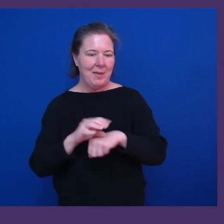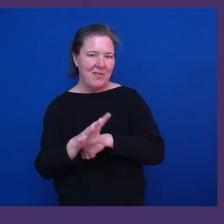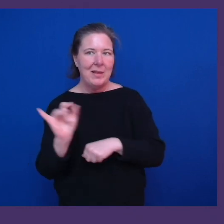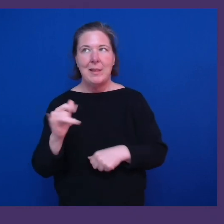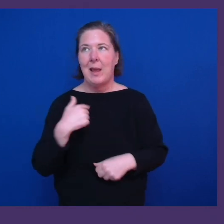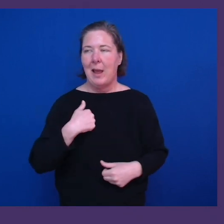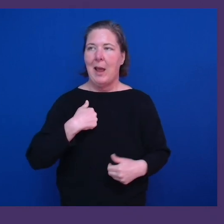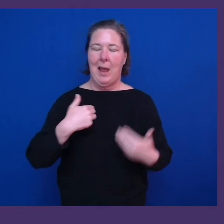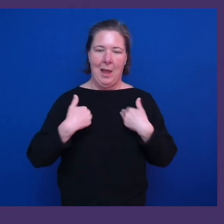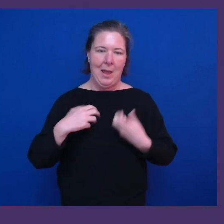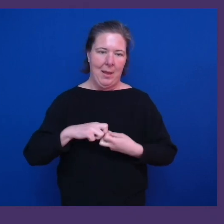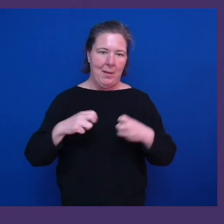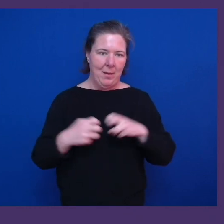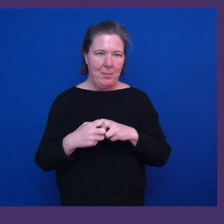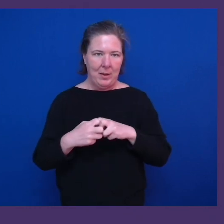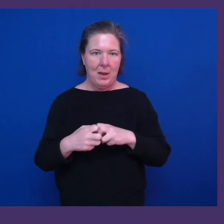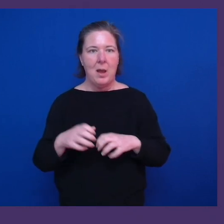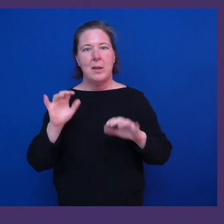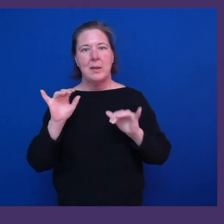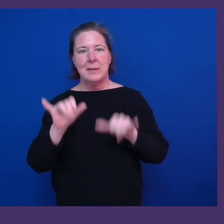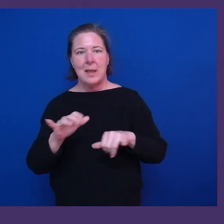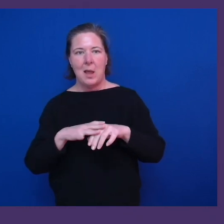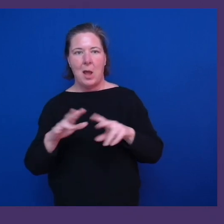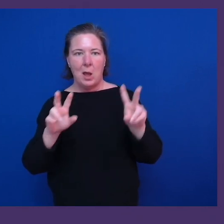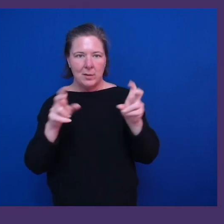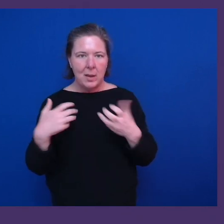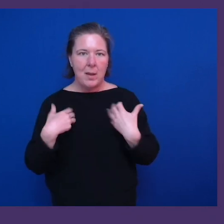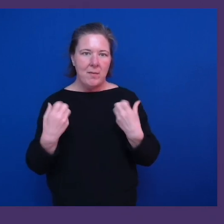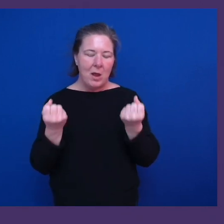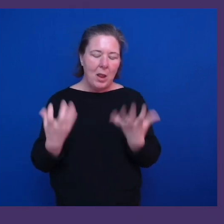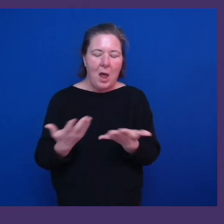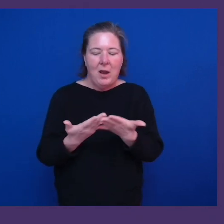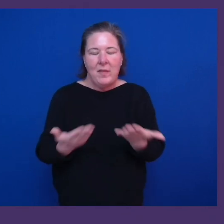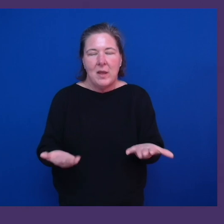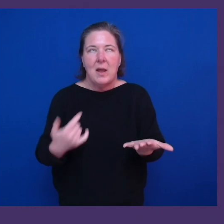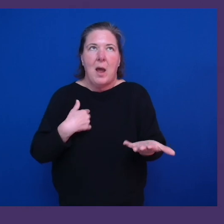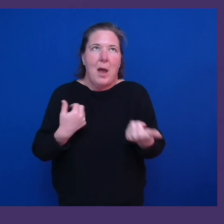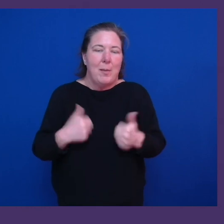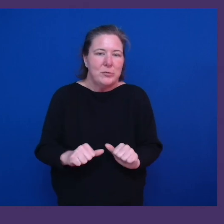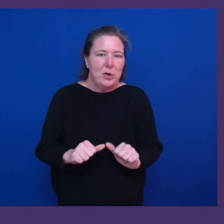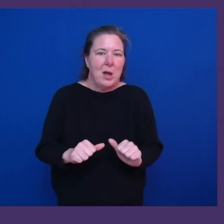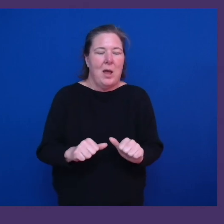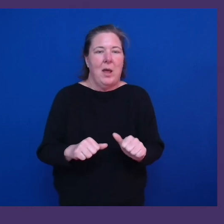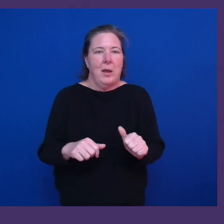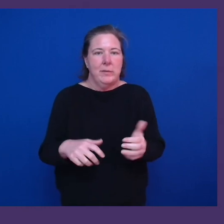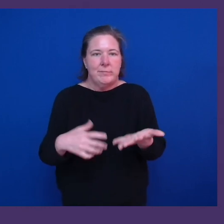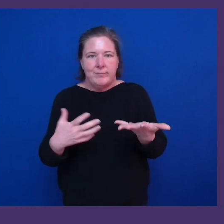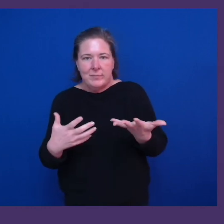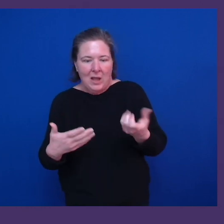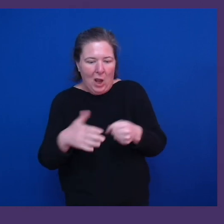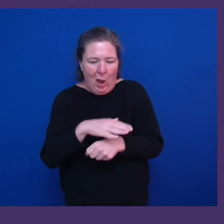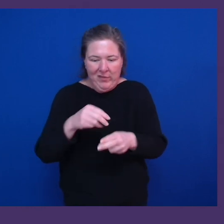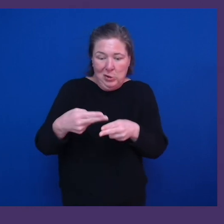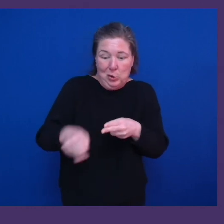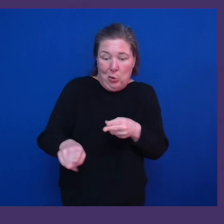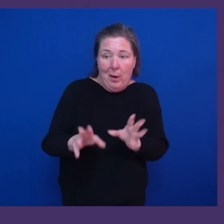as there are a lot of things that, you know, I'm trying to cover in a short meeting and giving additional context